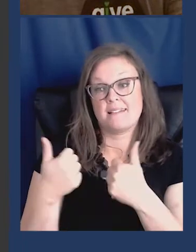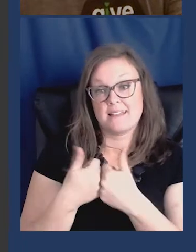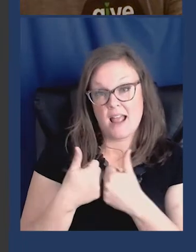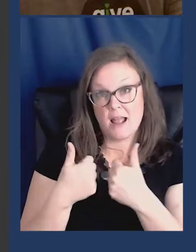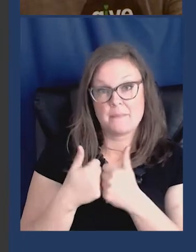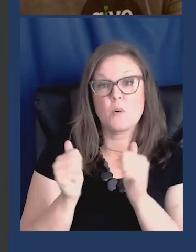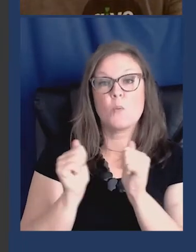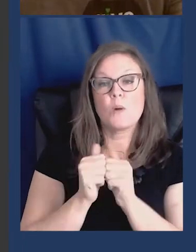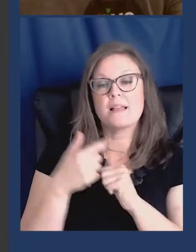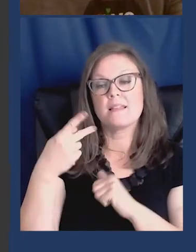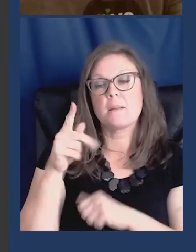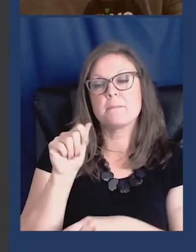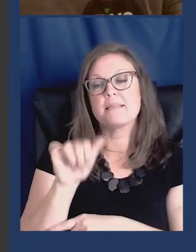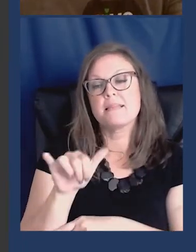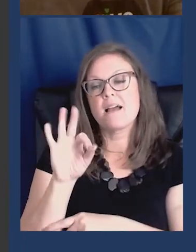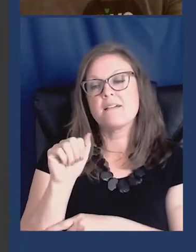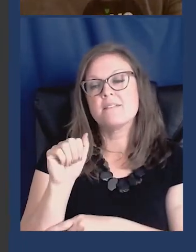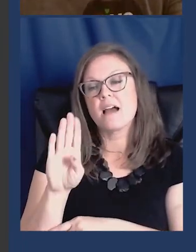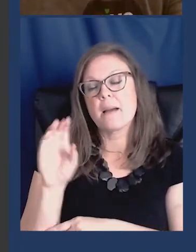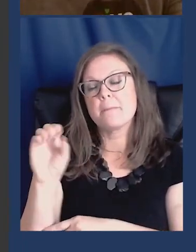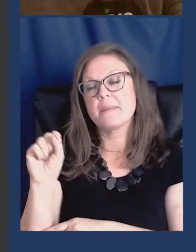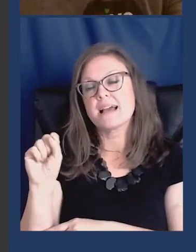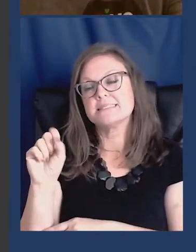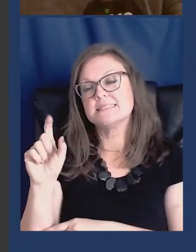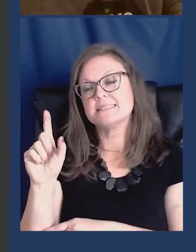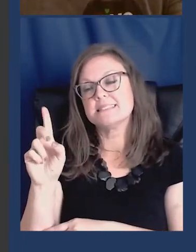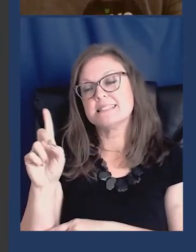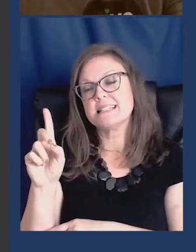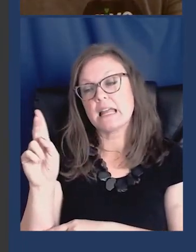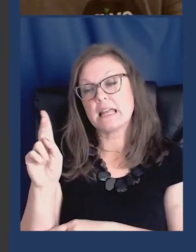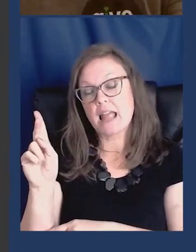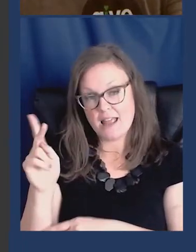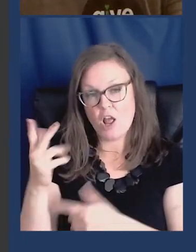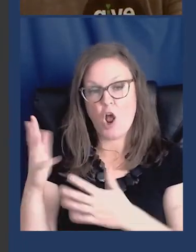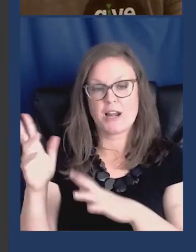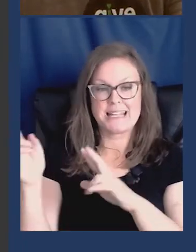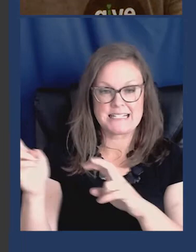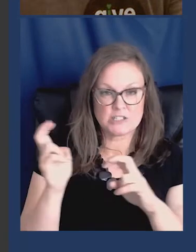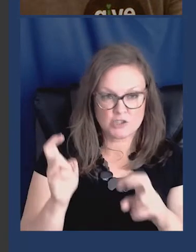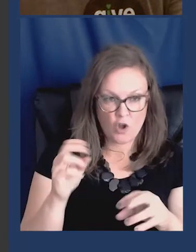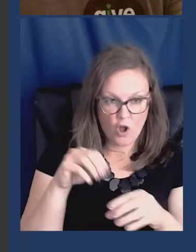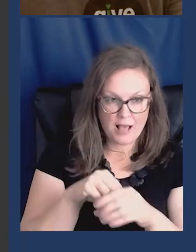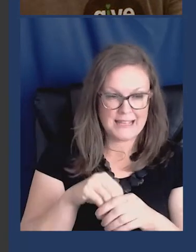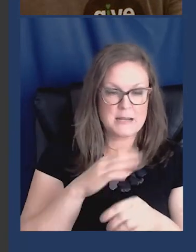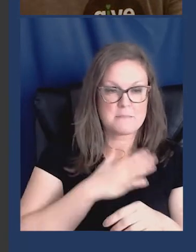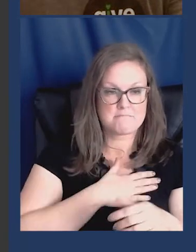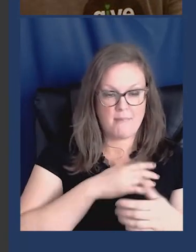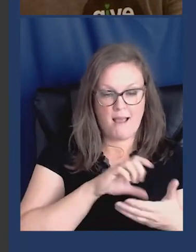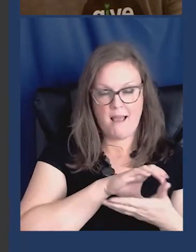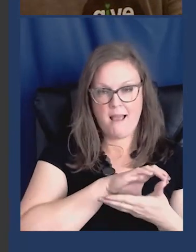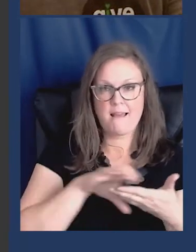SDK installed, you can see that down in my assets, so that all looks great.